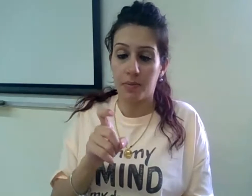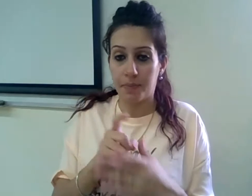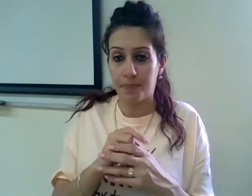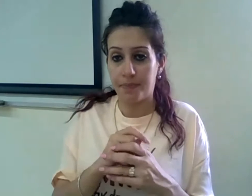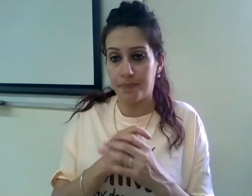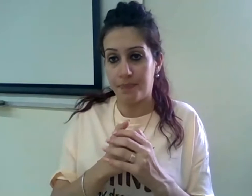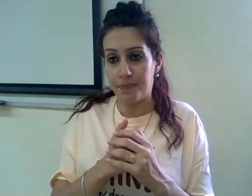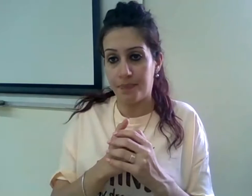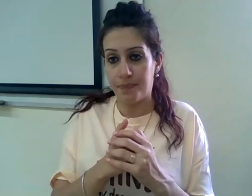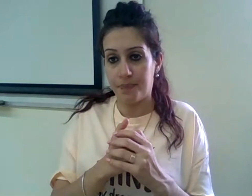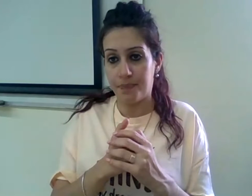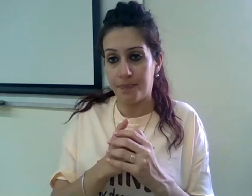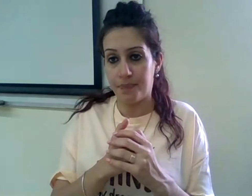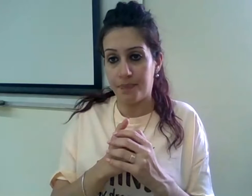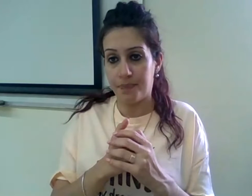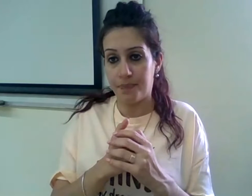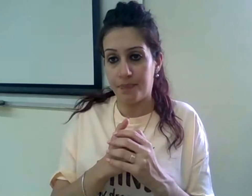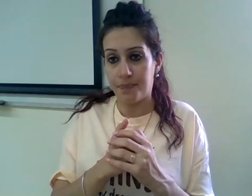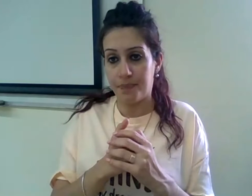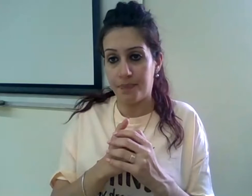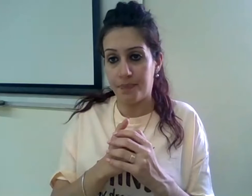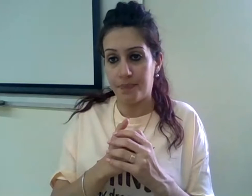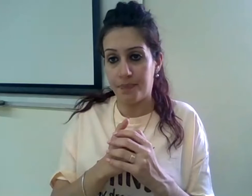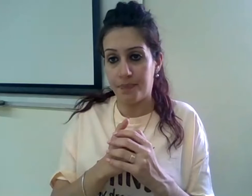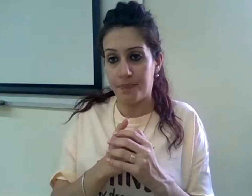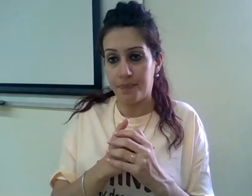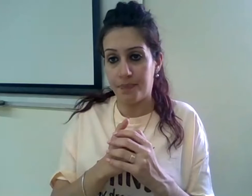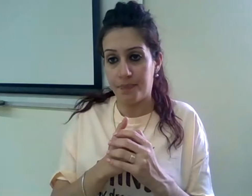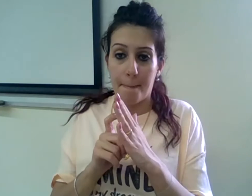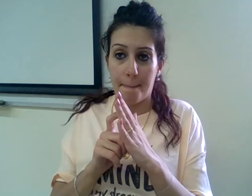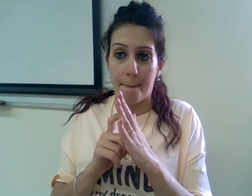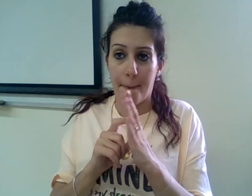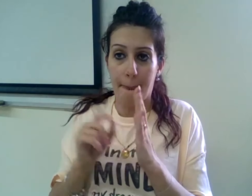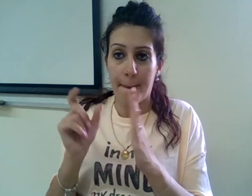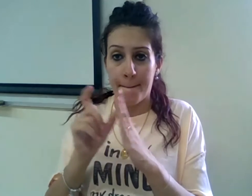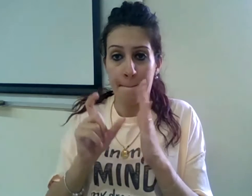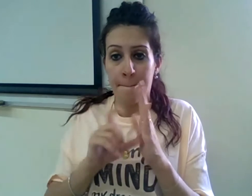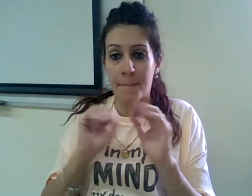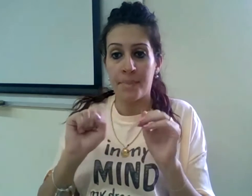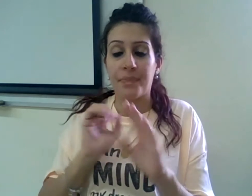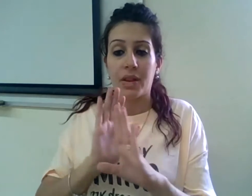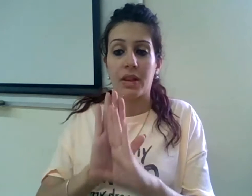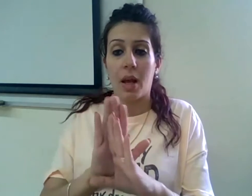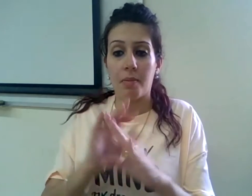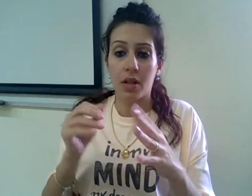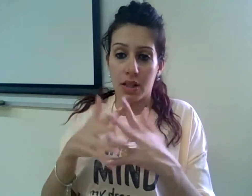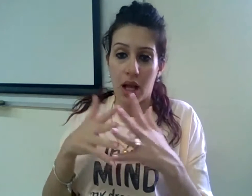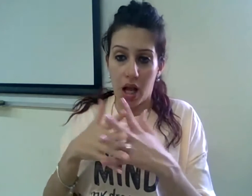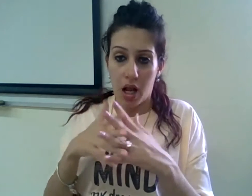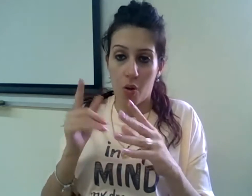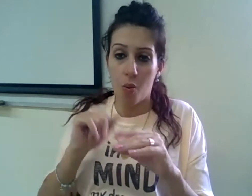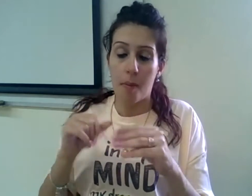But it was not enough because we did not accompany it with any other supportive measures.